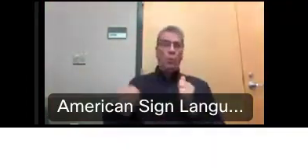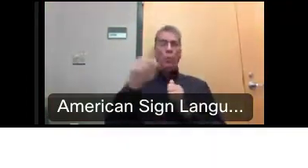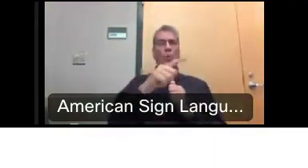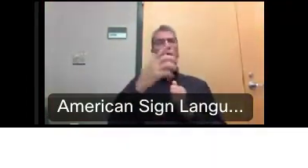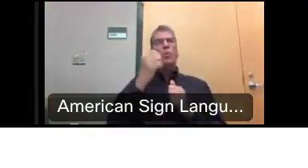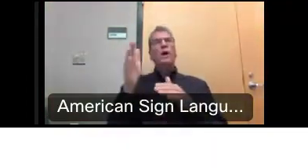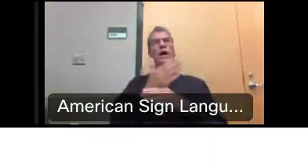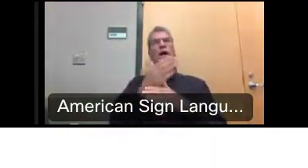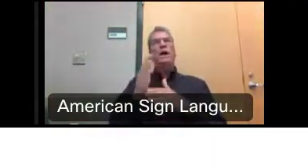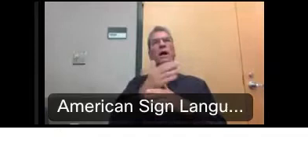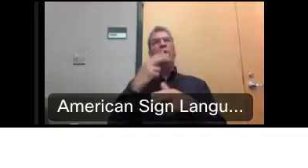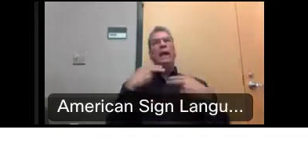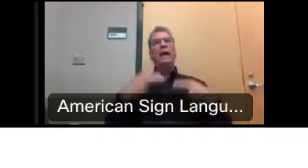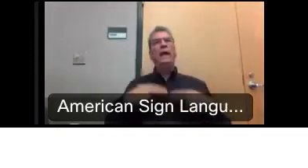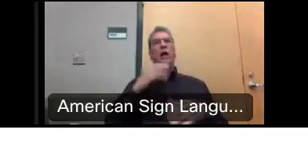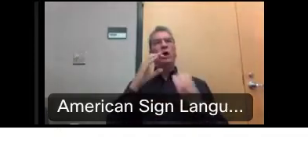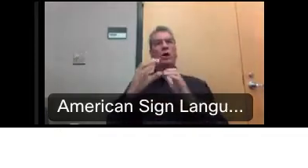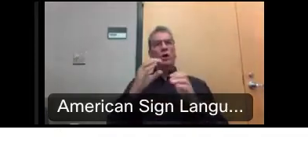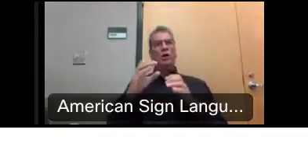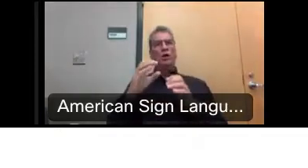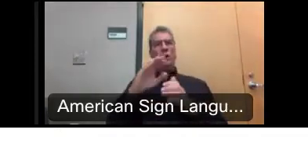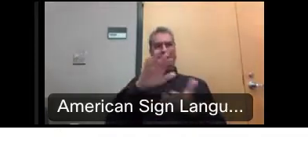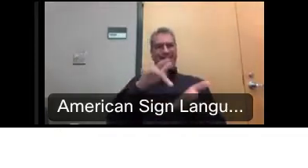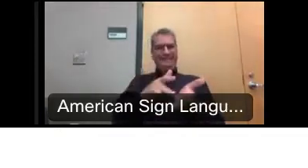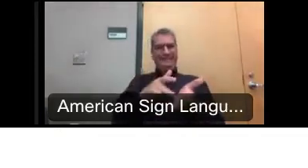bit about health communication and the work that our center at U. T. Austin does.